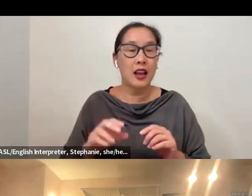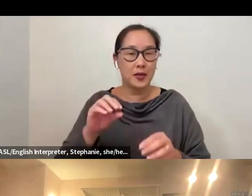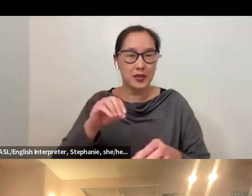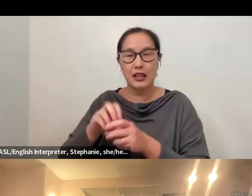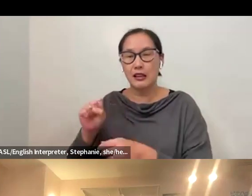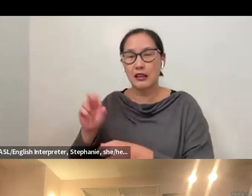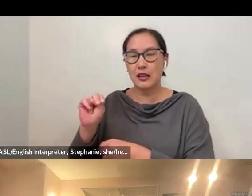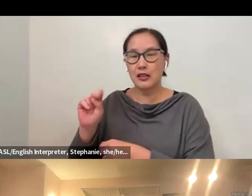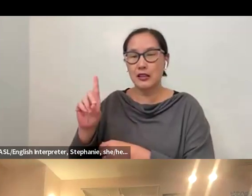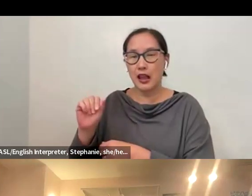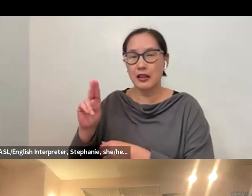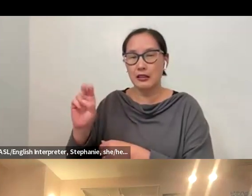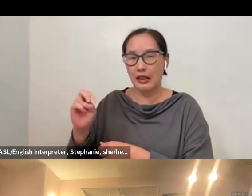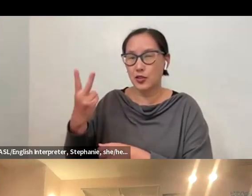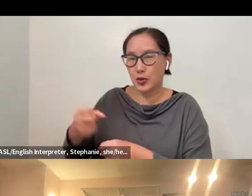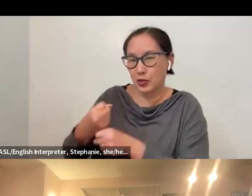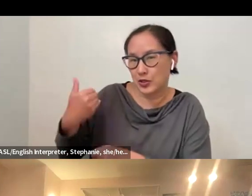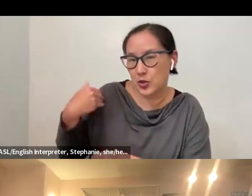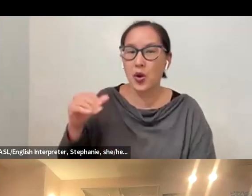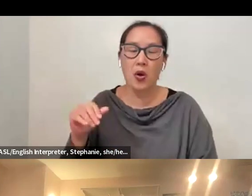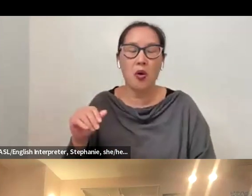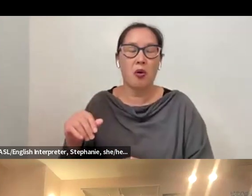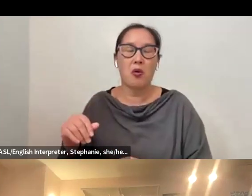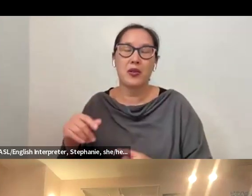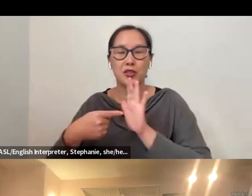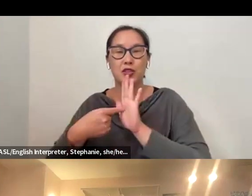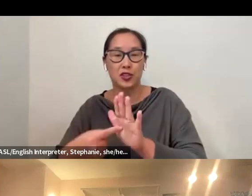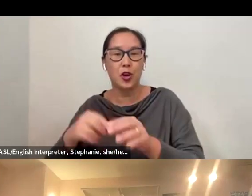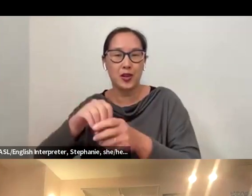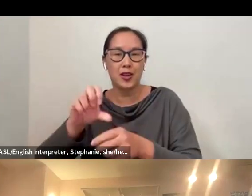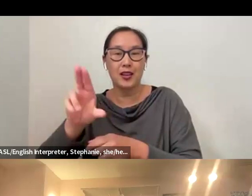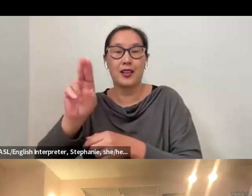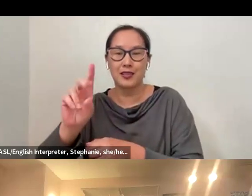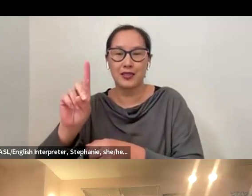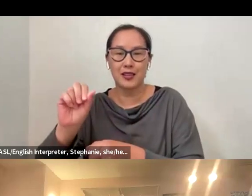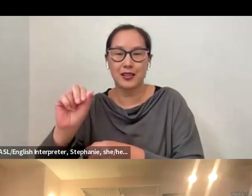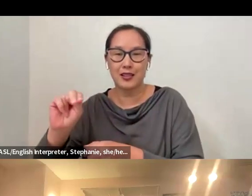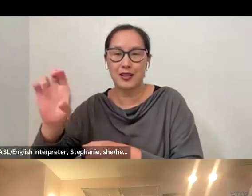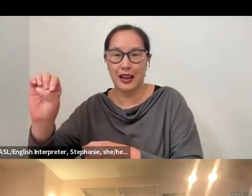It's a really beautiful film, and it's, it's another one that is actually